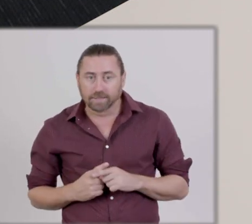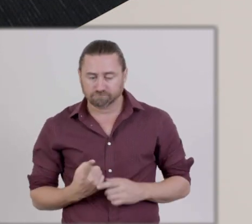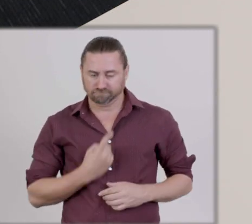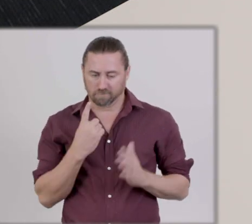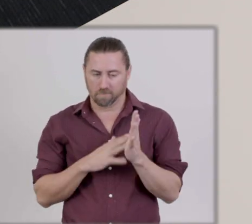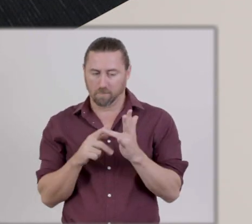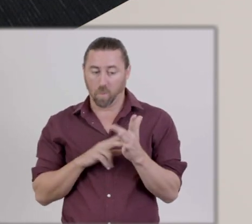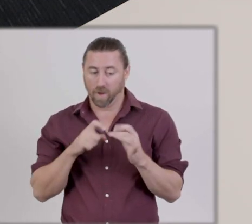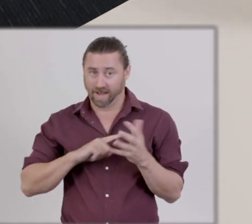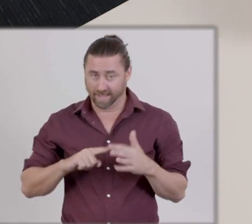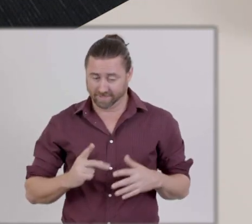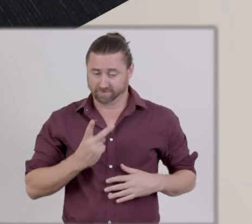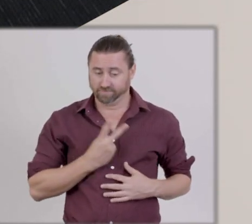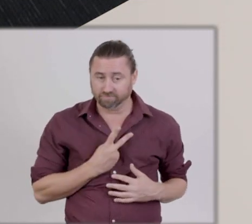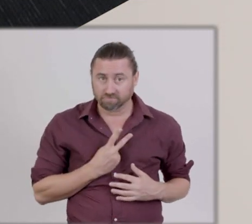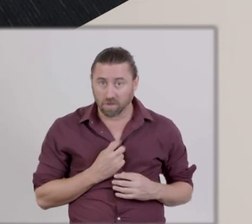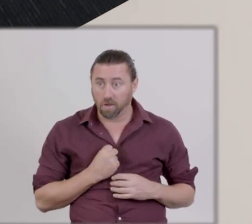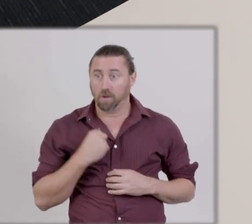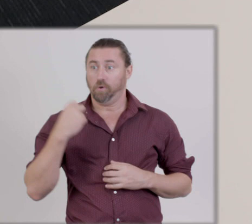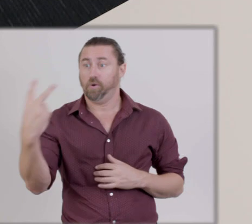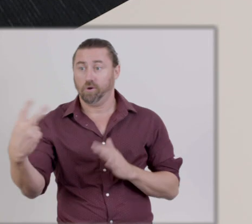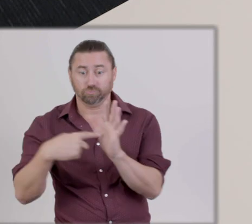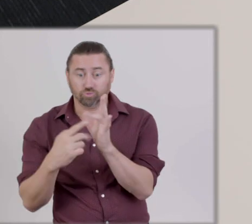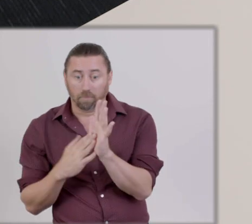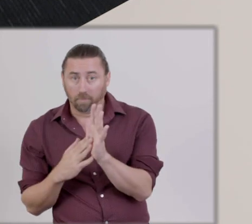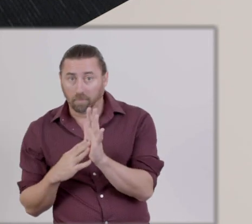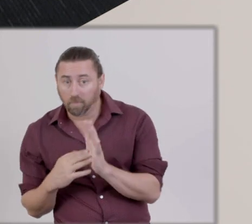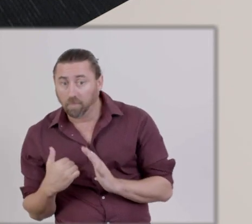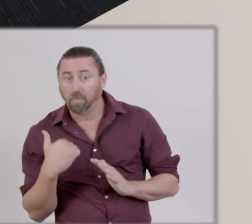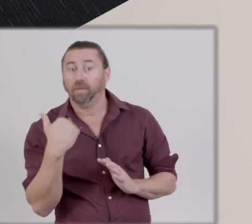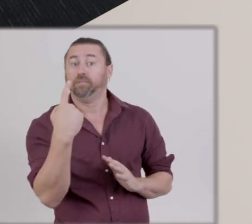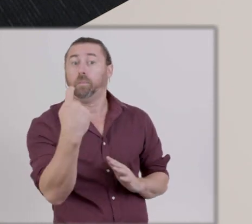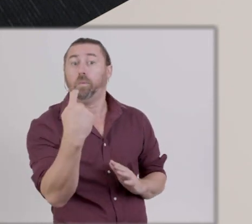Another biscuit to Monique, another biscuit to Tom,